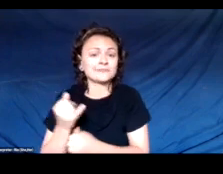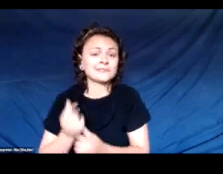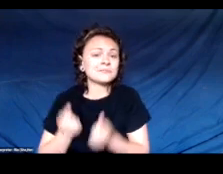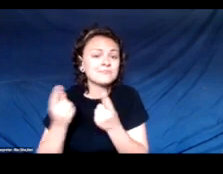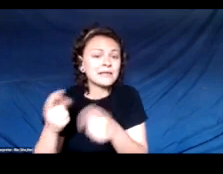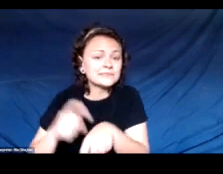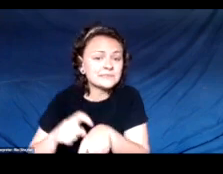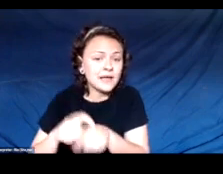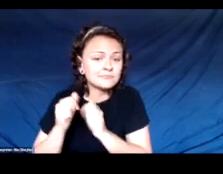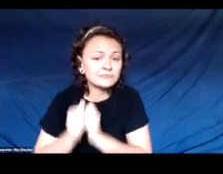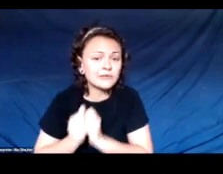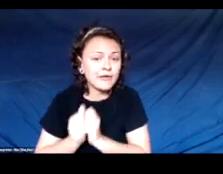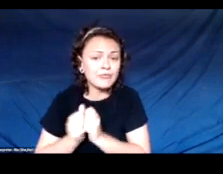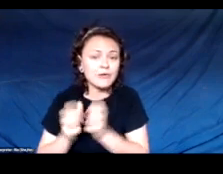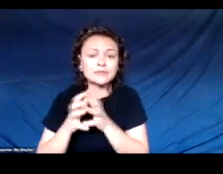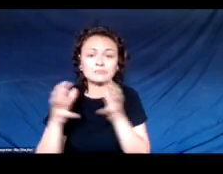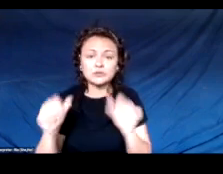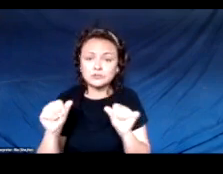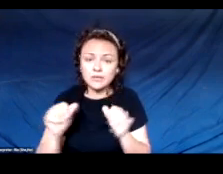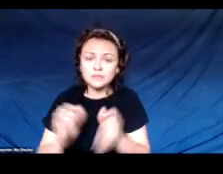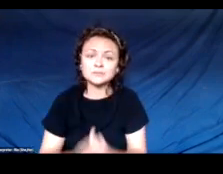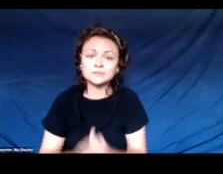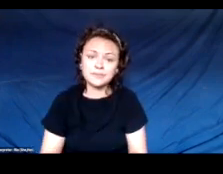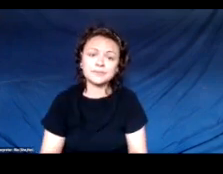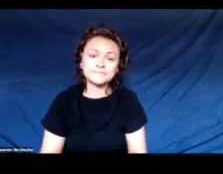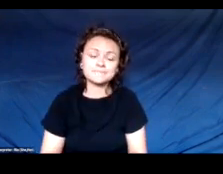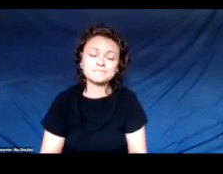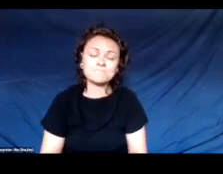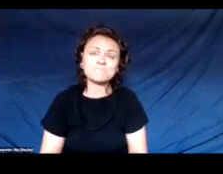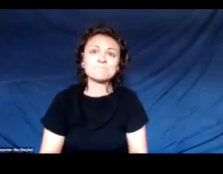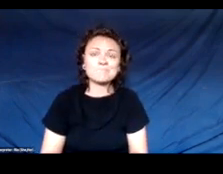And so they were they